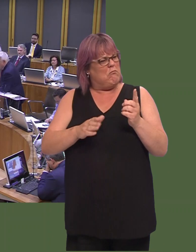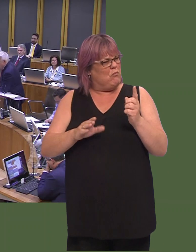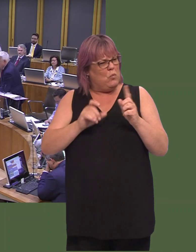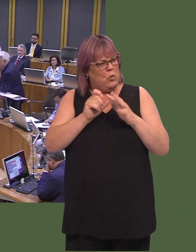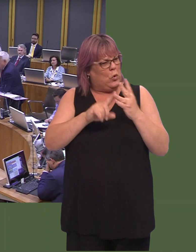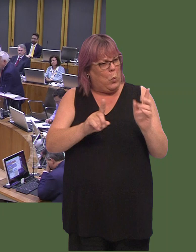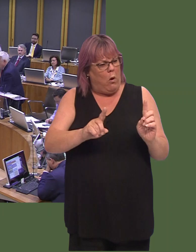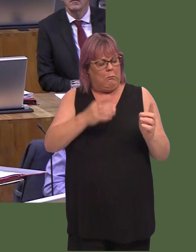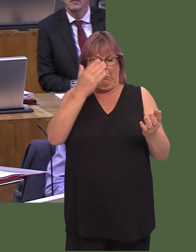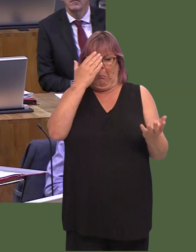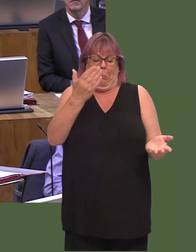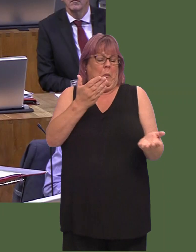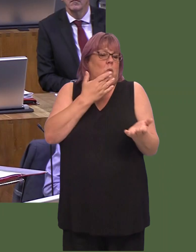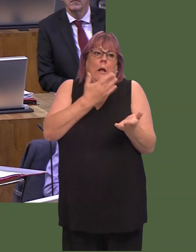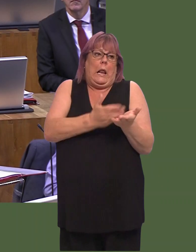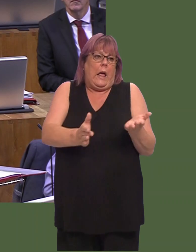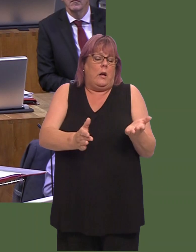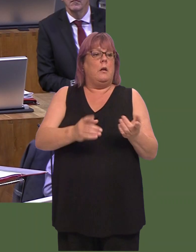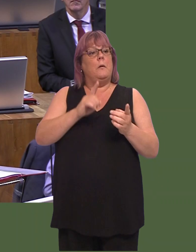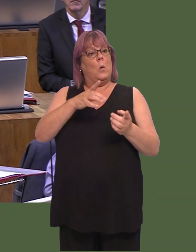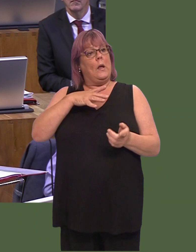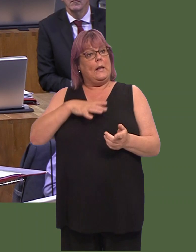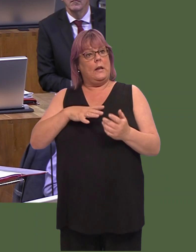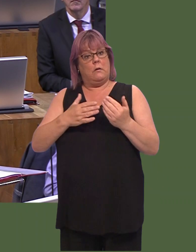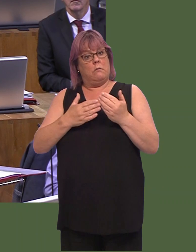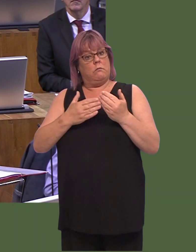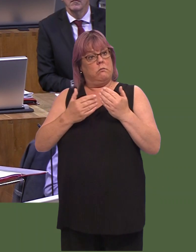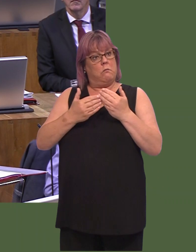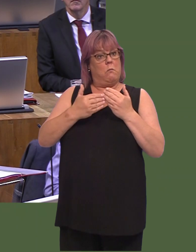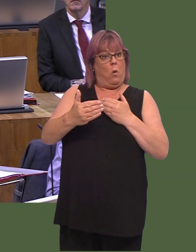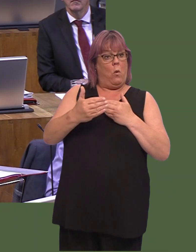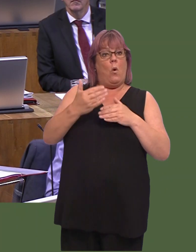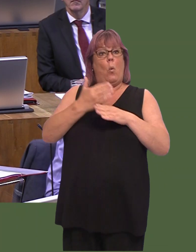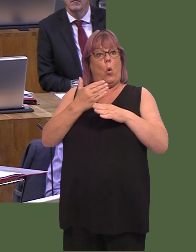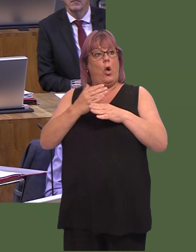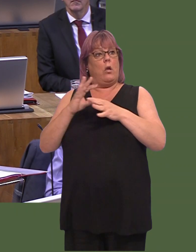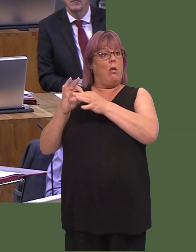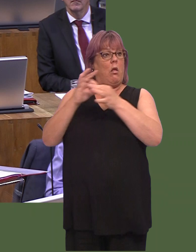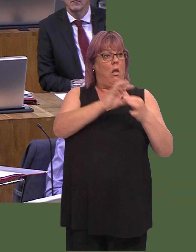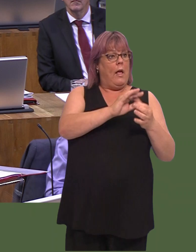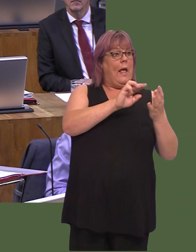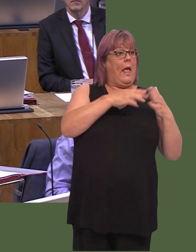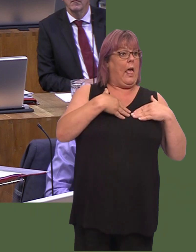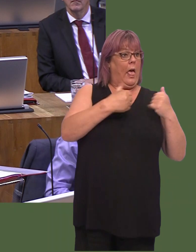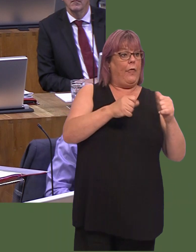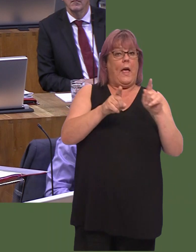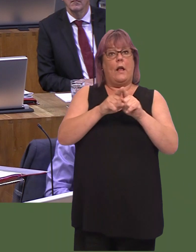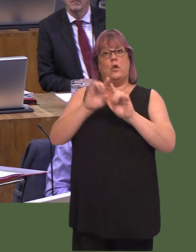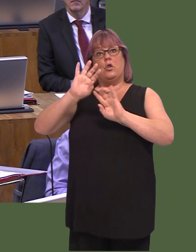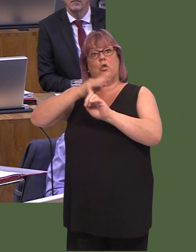It is right to say that there is still work to be done in aligning further the work of social services with health. We know there can't be a divorce between the two.